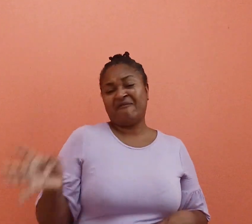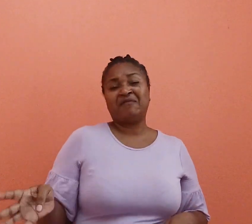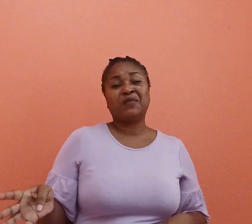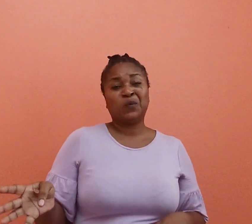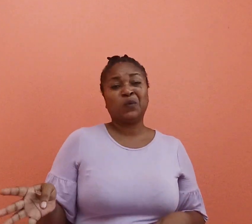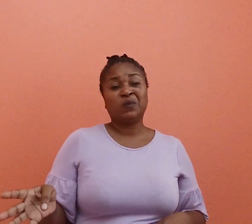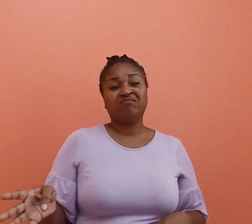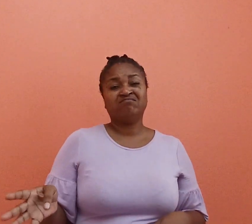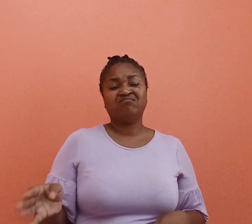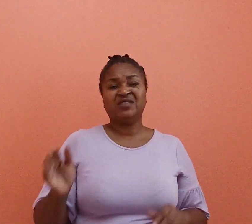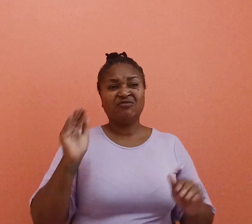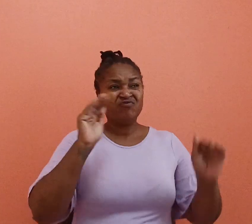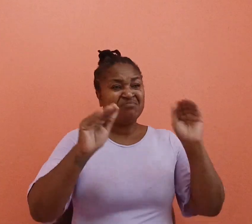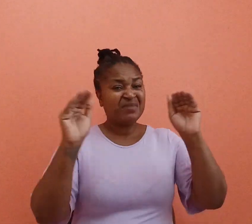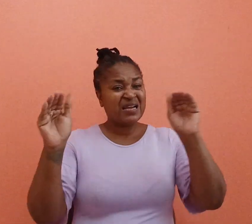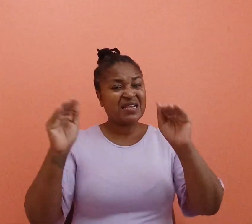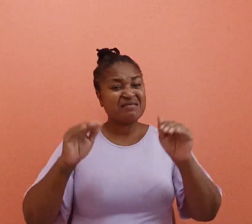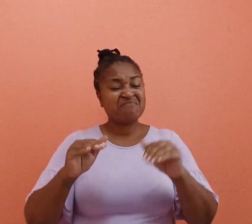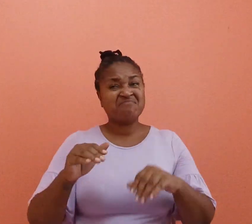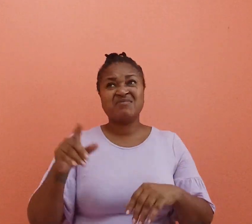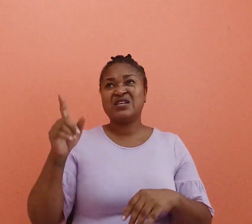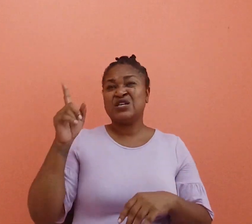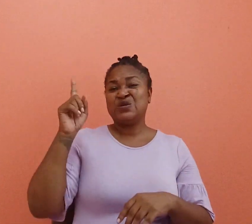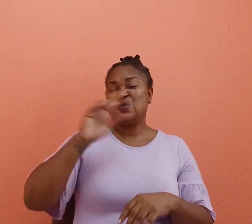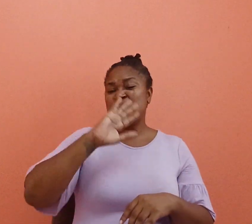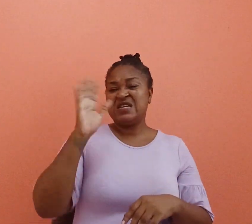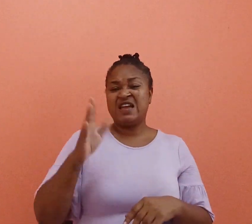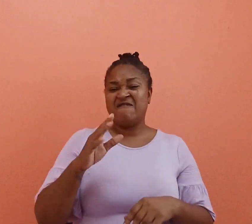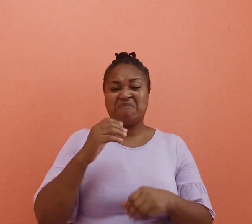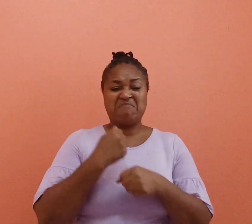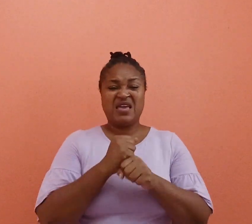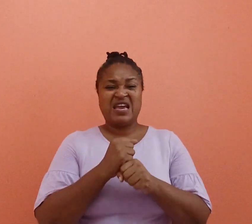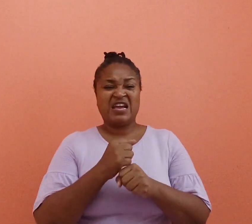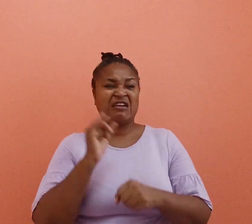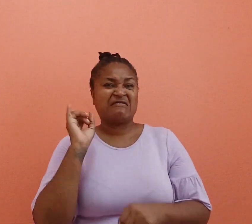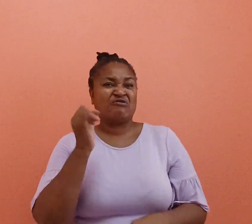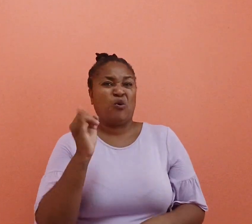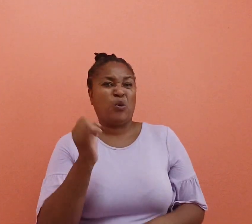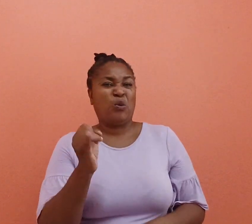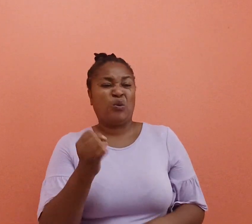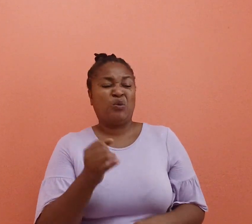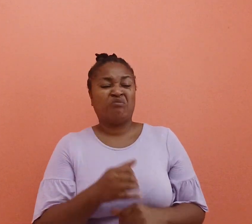Remind them that you did not create junk.